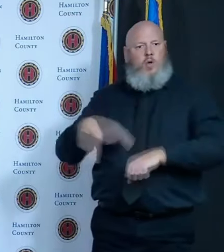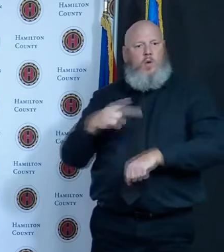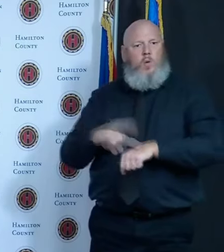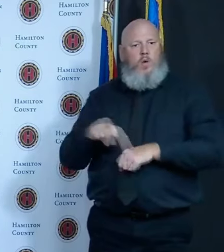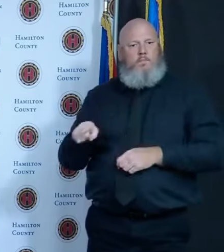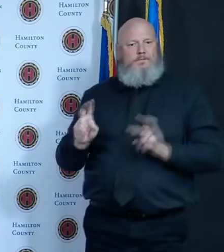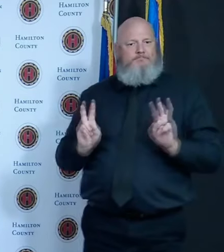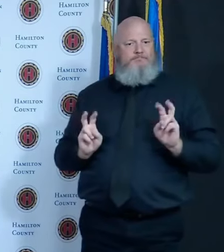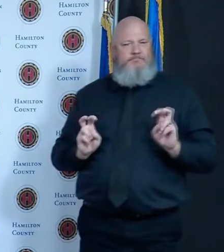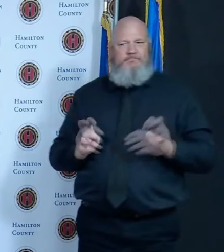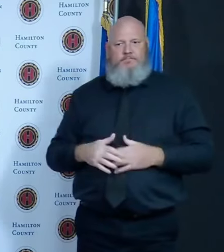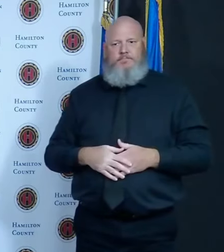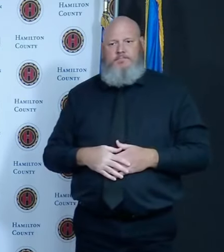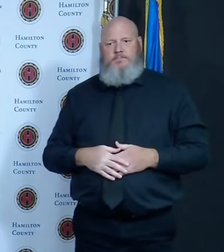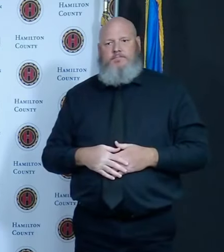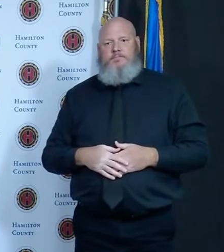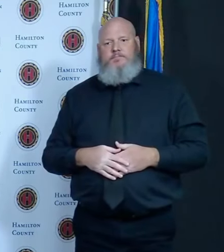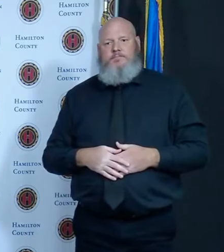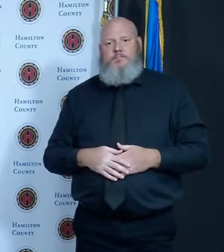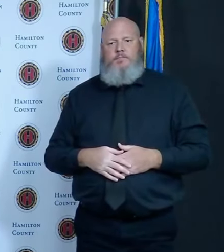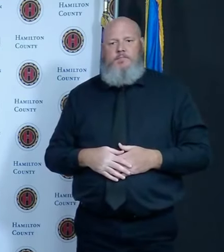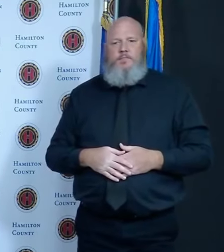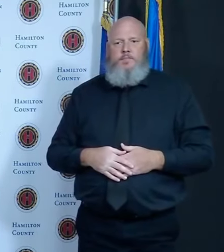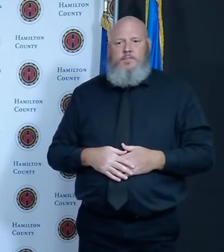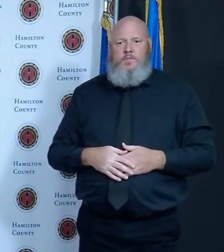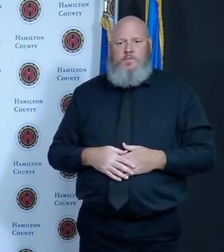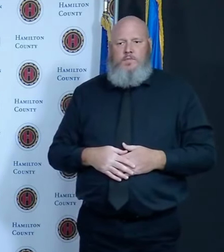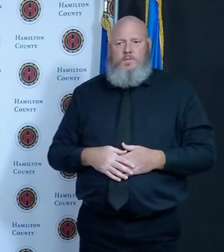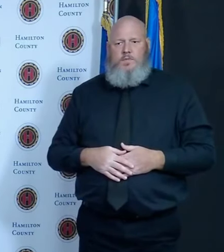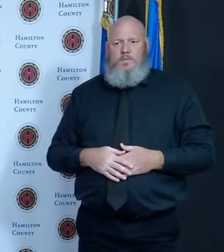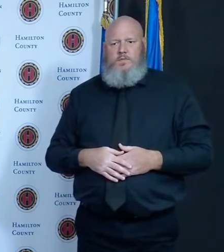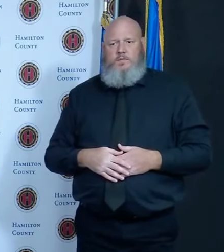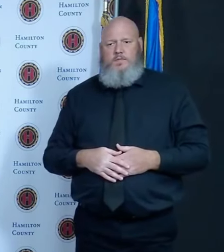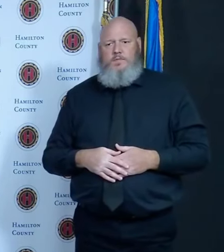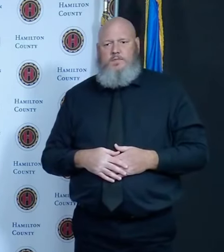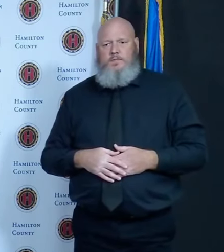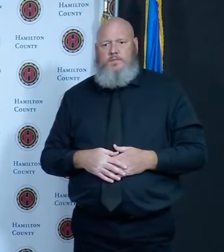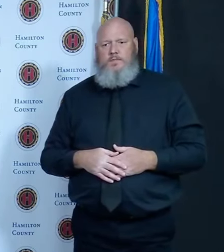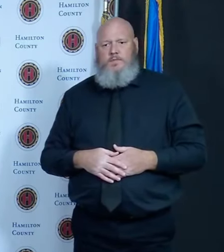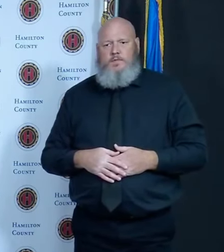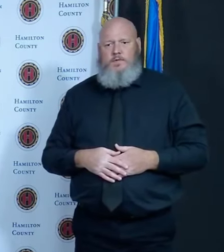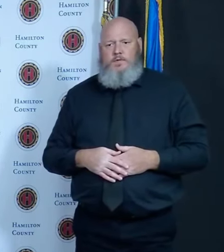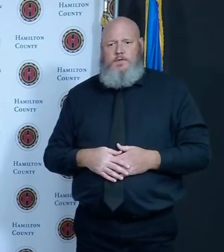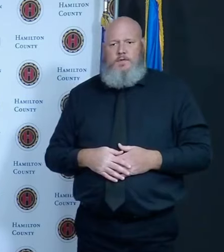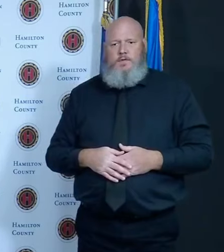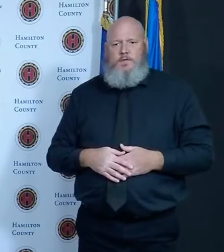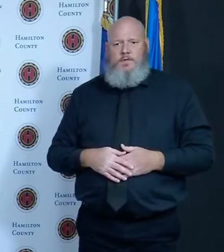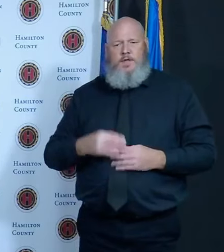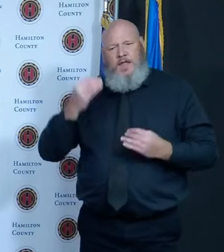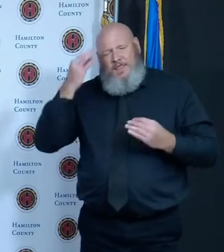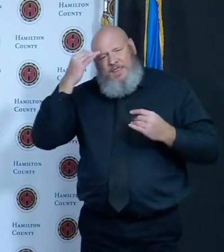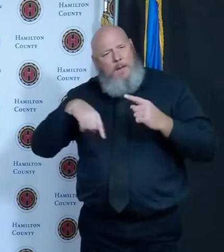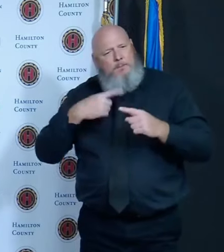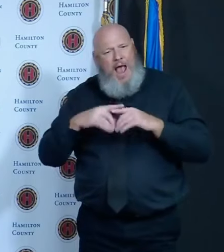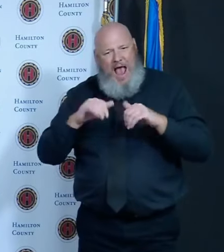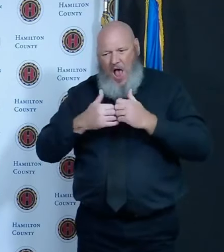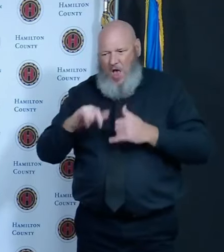about how much impact this is on local economy there are about a hundred and